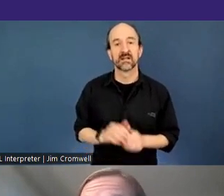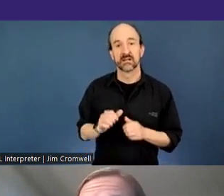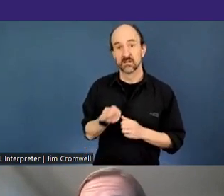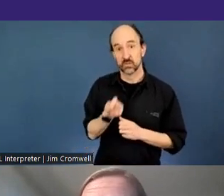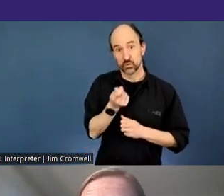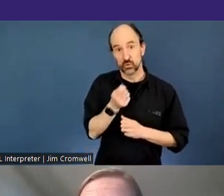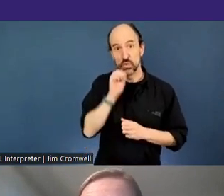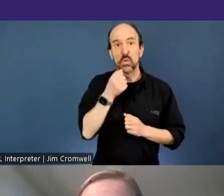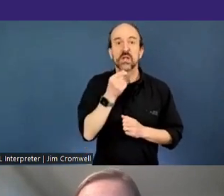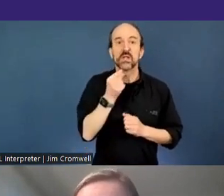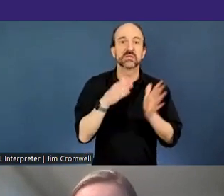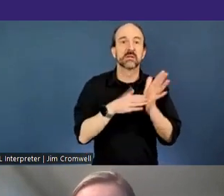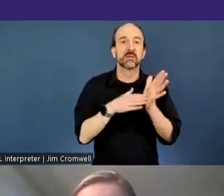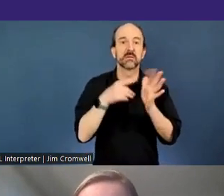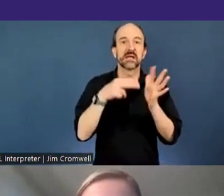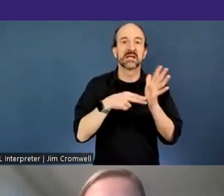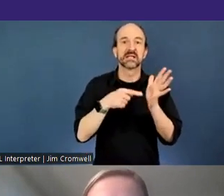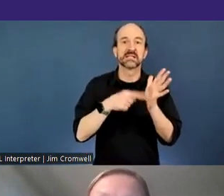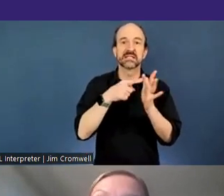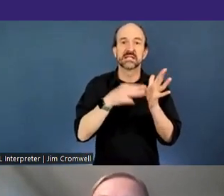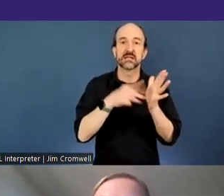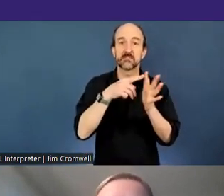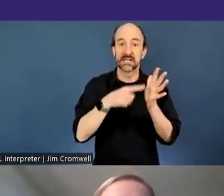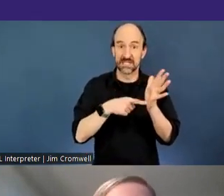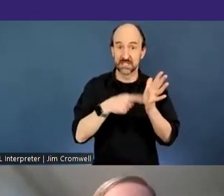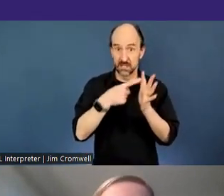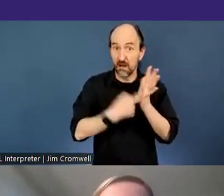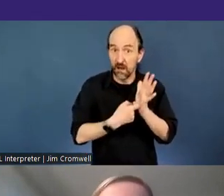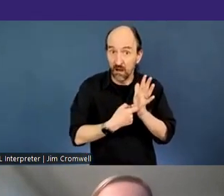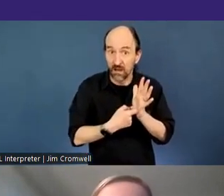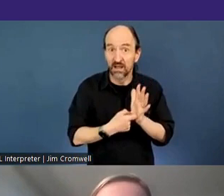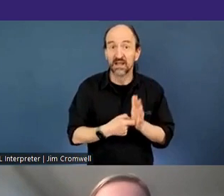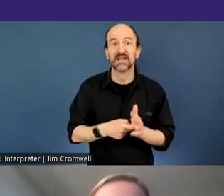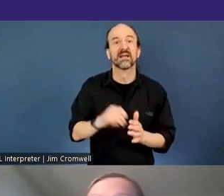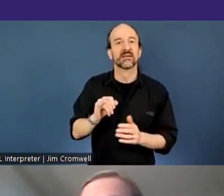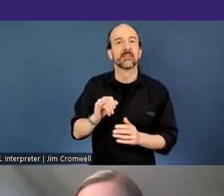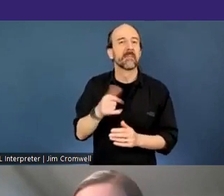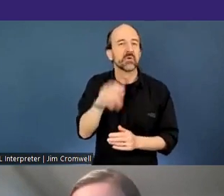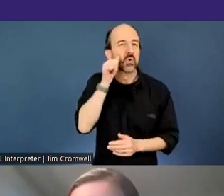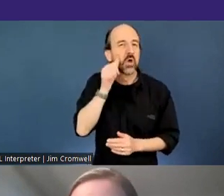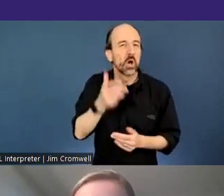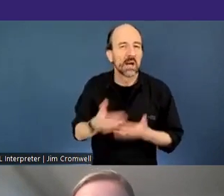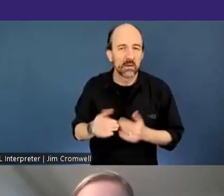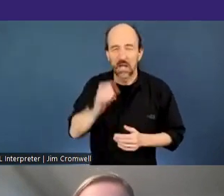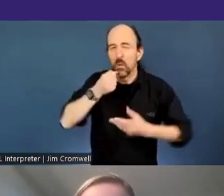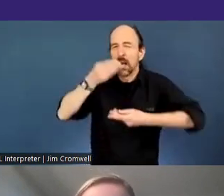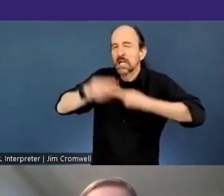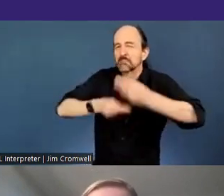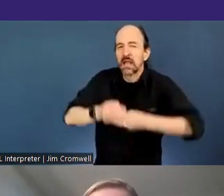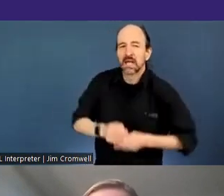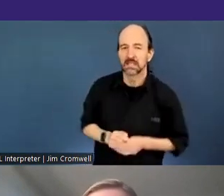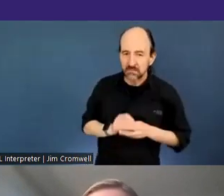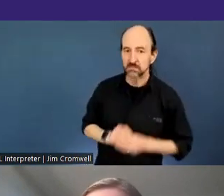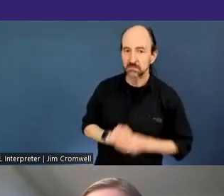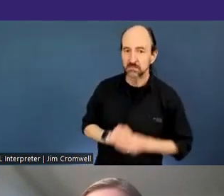Mentimeter. On here you will see a QR